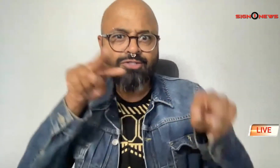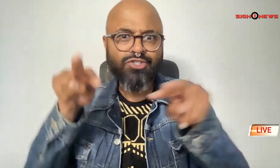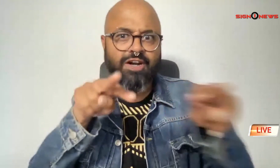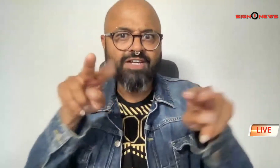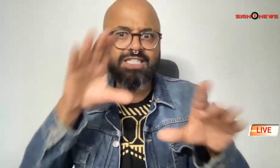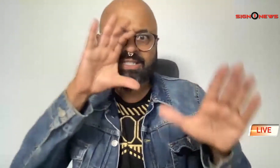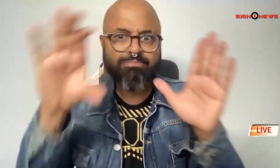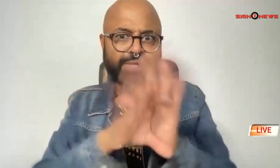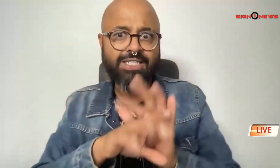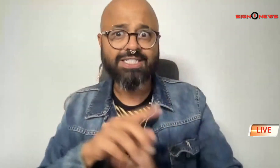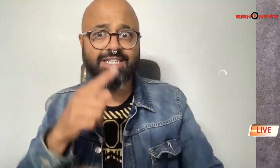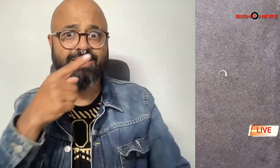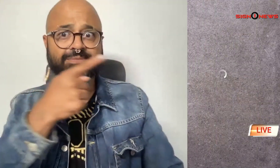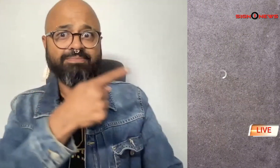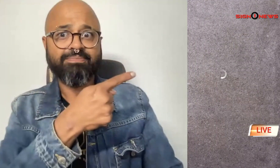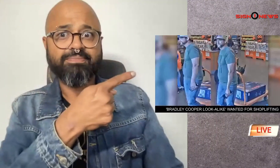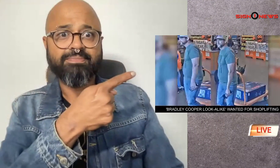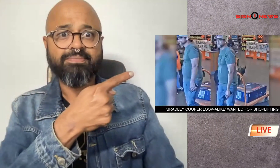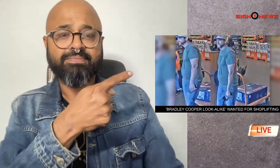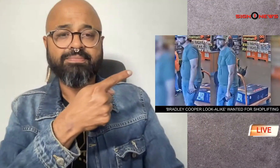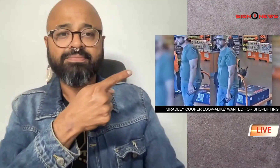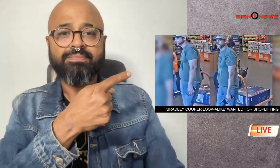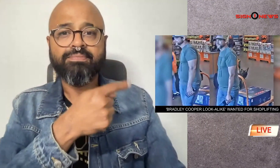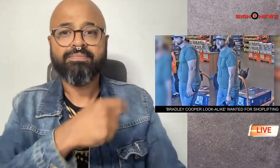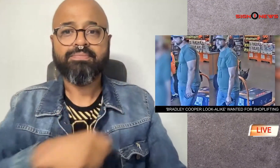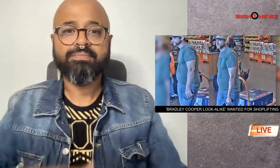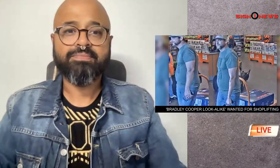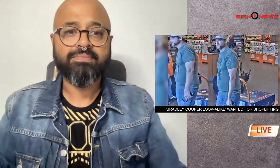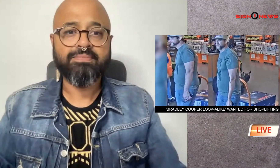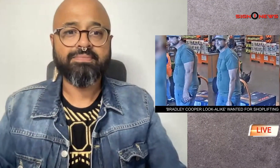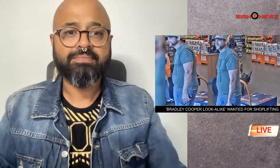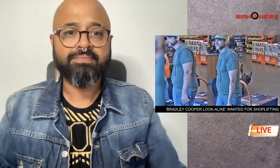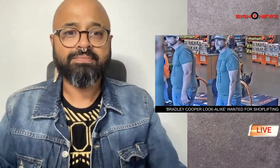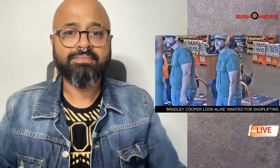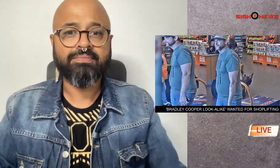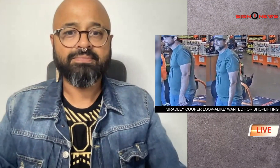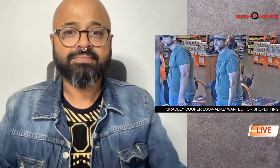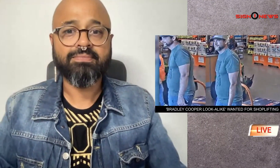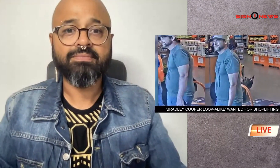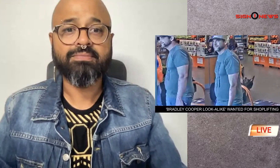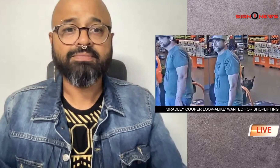take a look at the surveillance photo